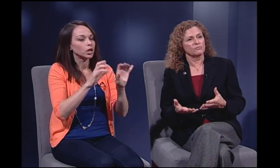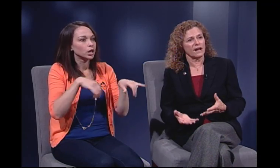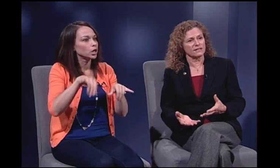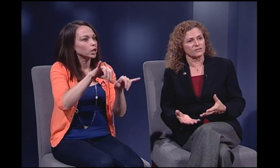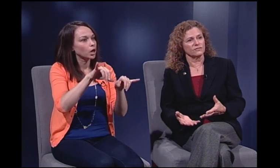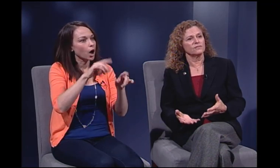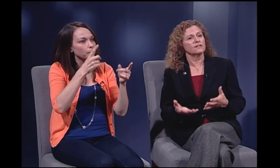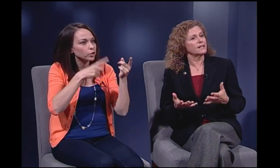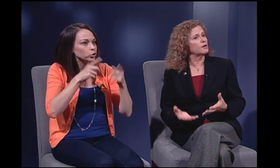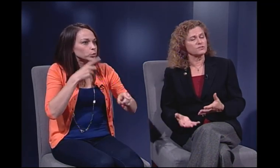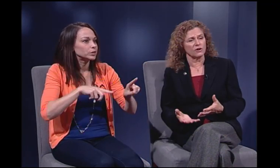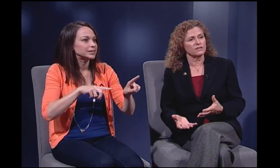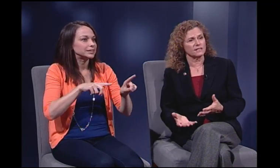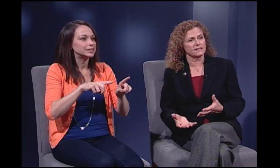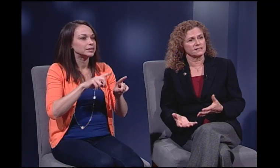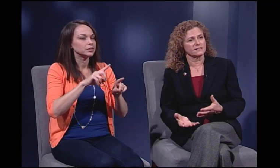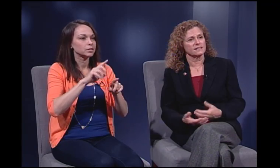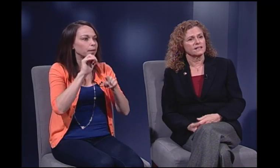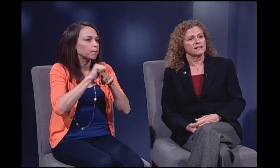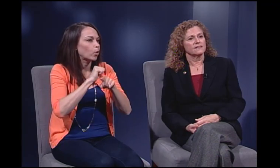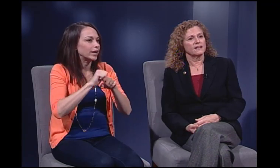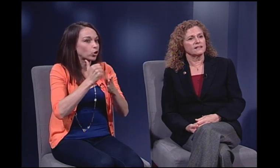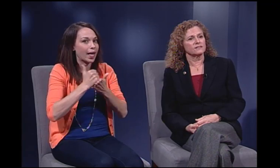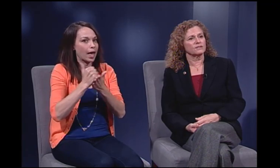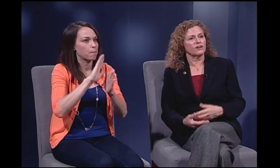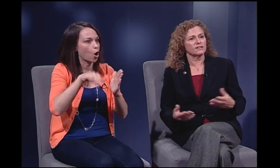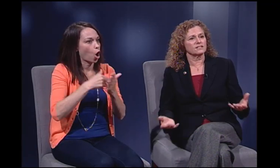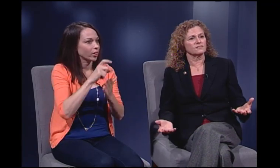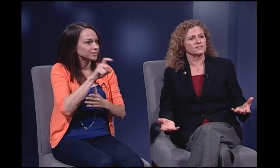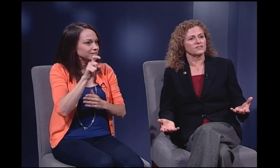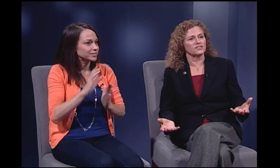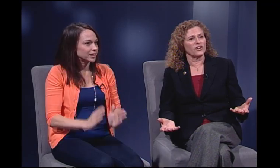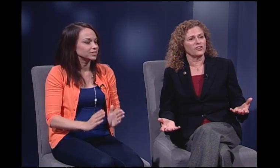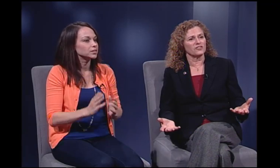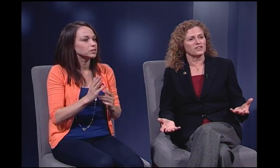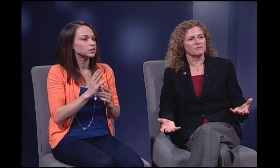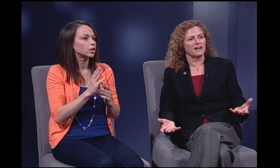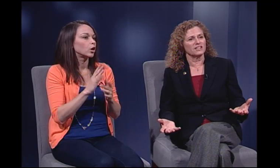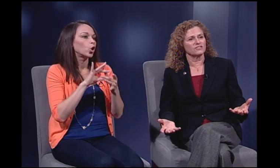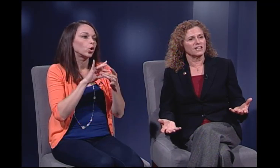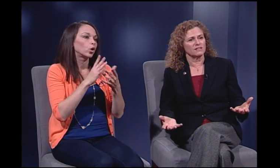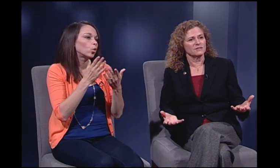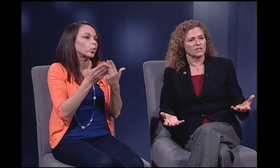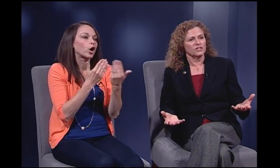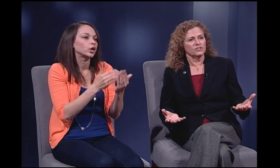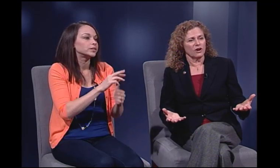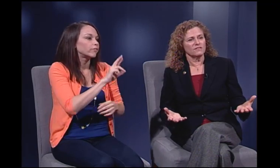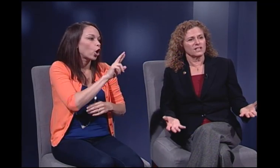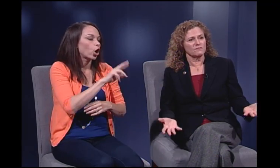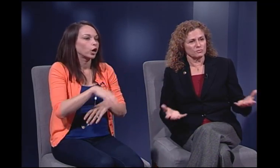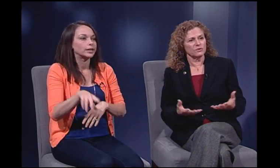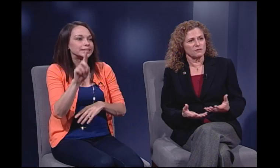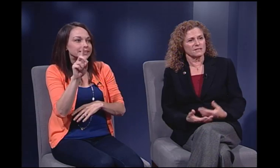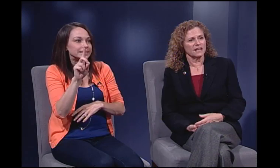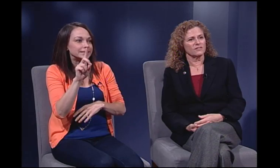practical that helps all Texans that regardless of the R or D behind your name, you oftentimes will come together